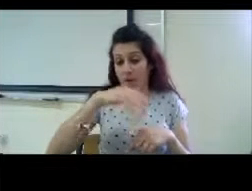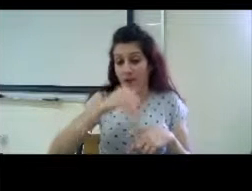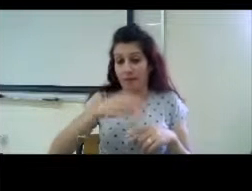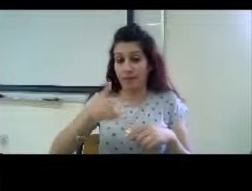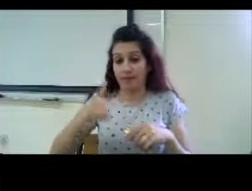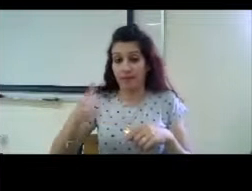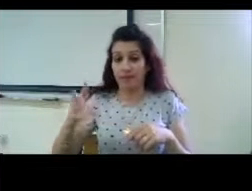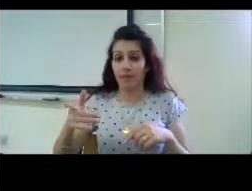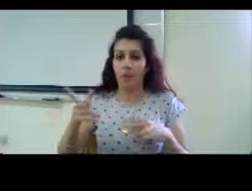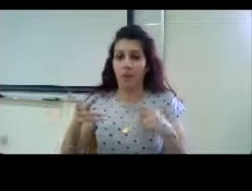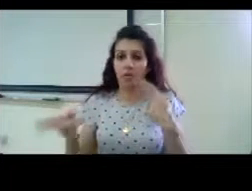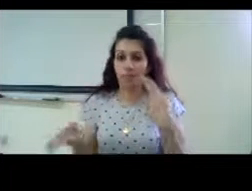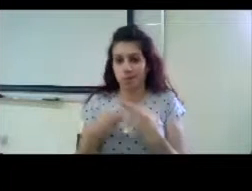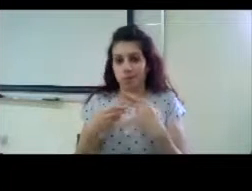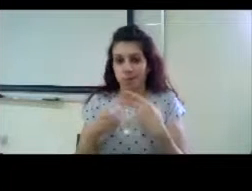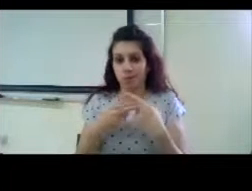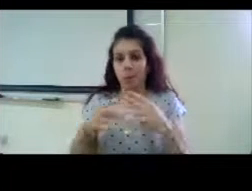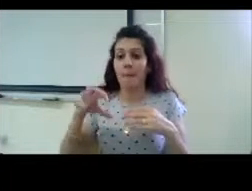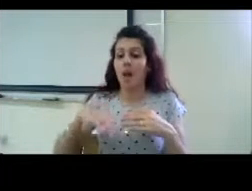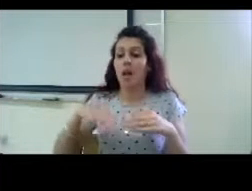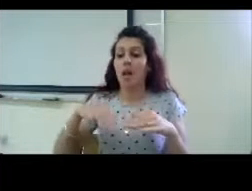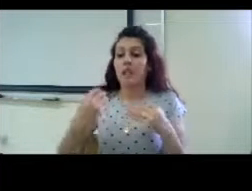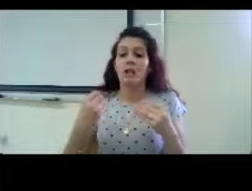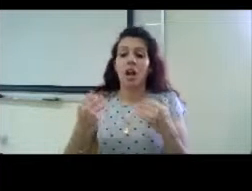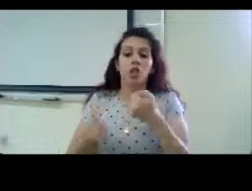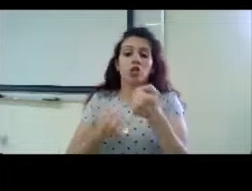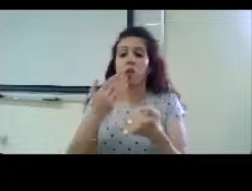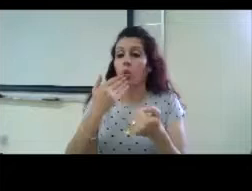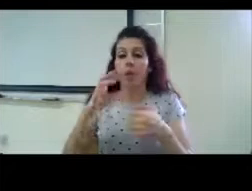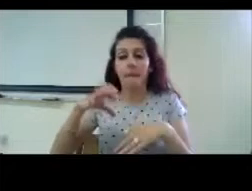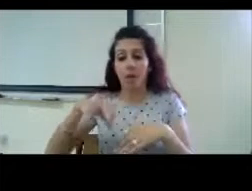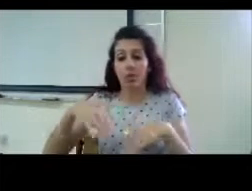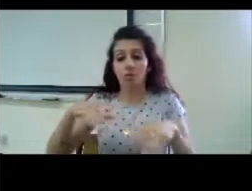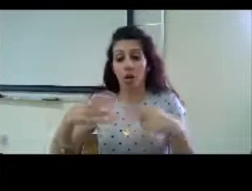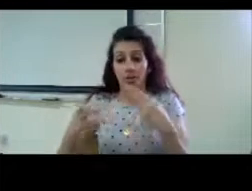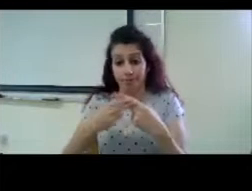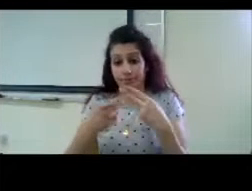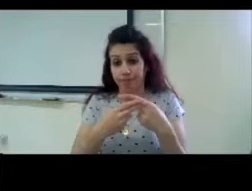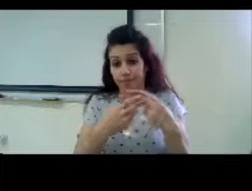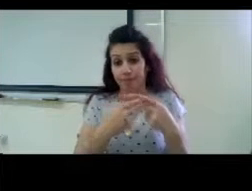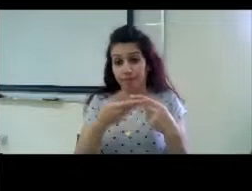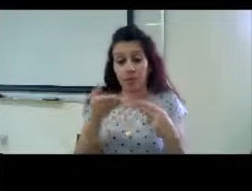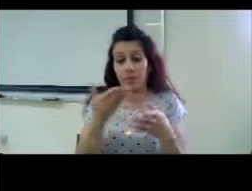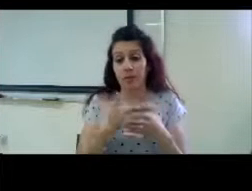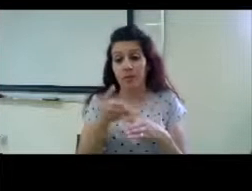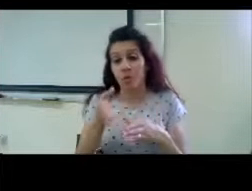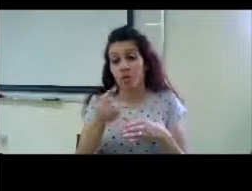and for teaching ensuring support from resource centers to remote areas and